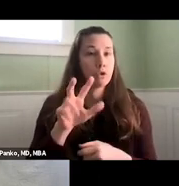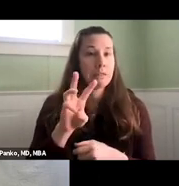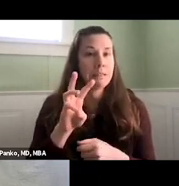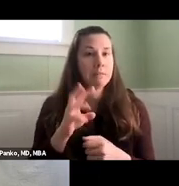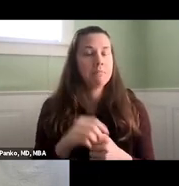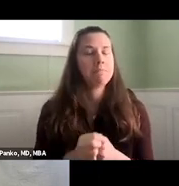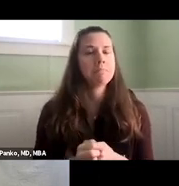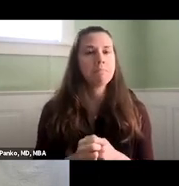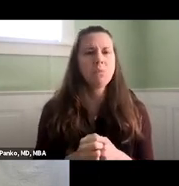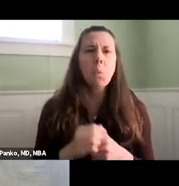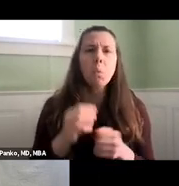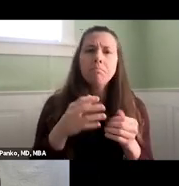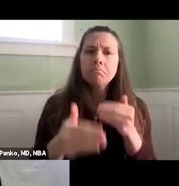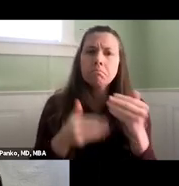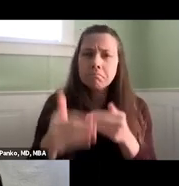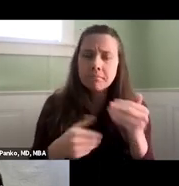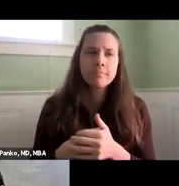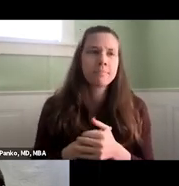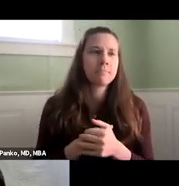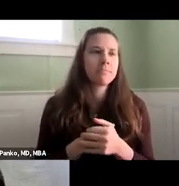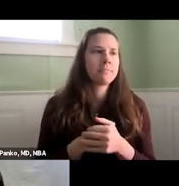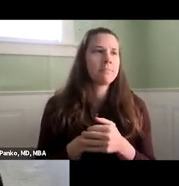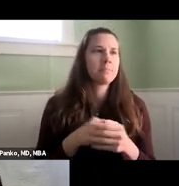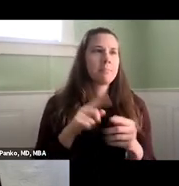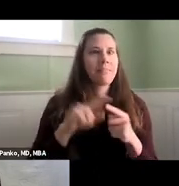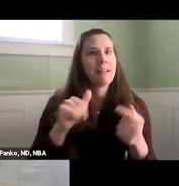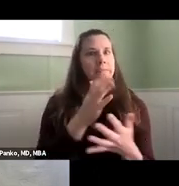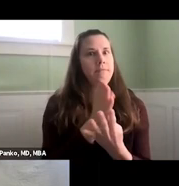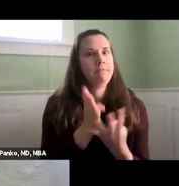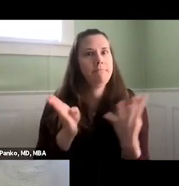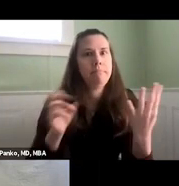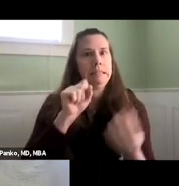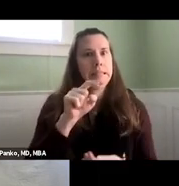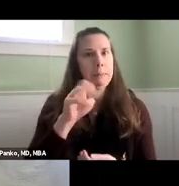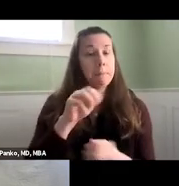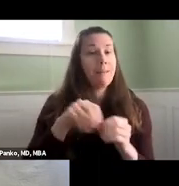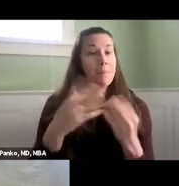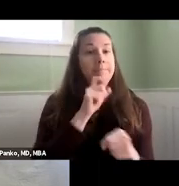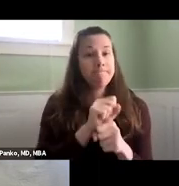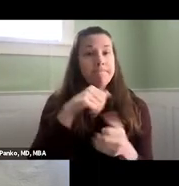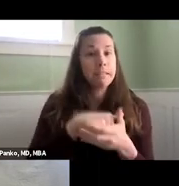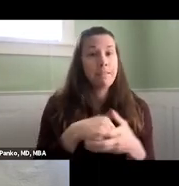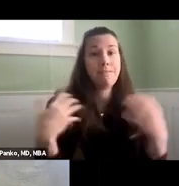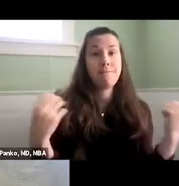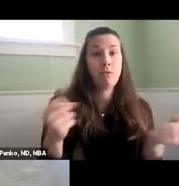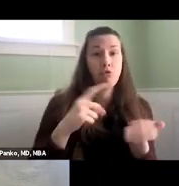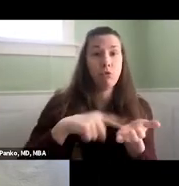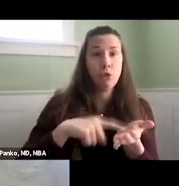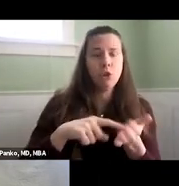is growing. In 2017 there were 436 Deaf people with PhD’s in STEM Files, and that includes